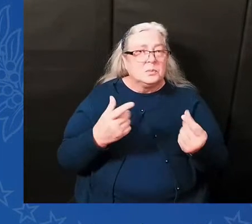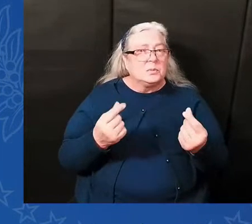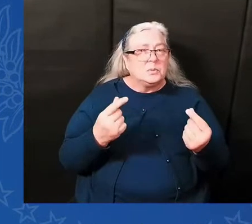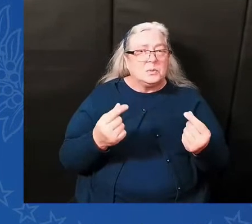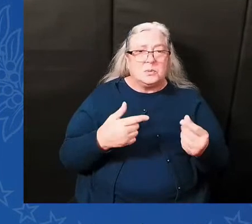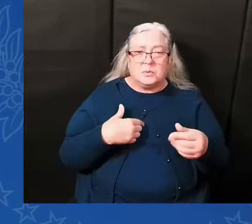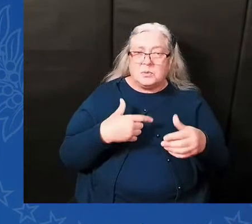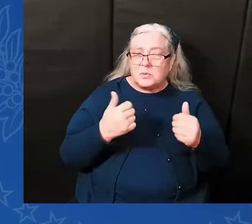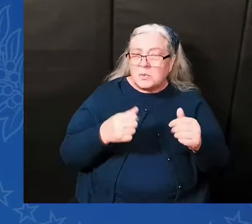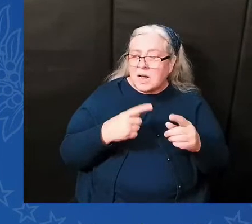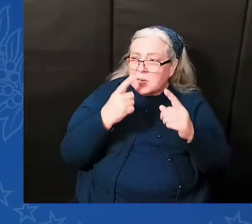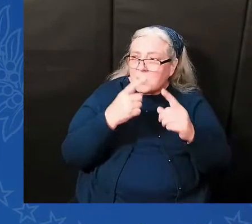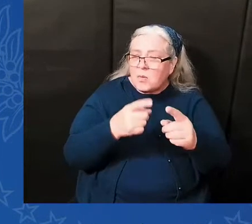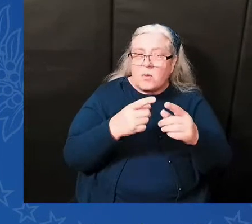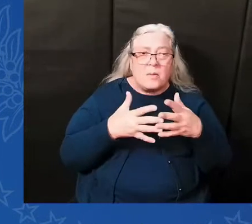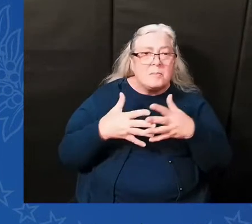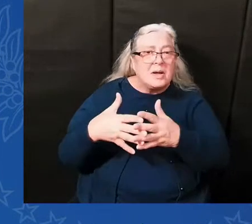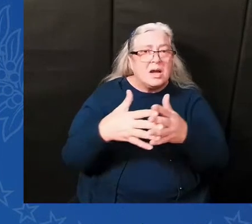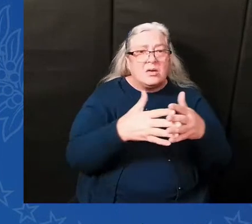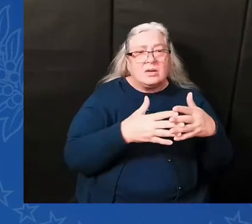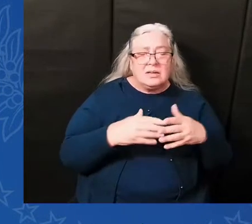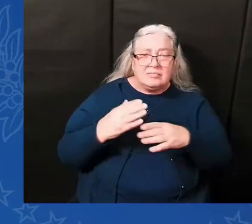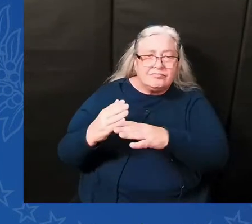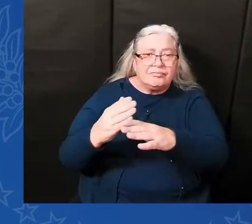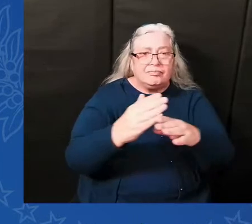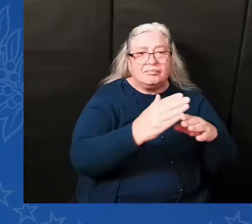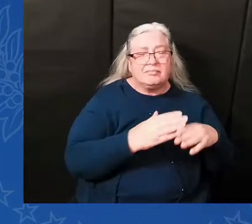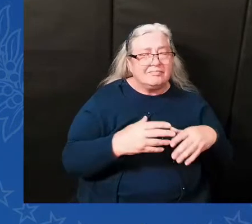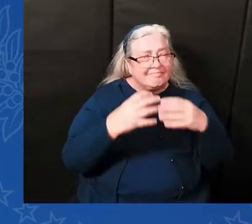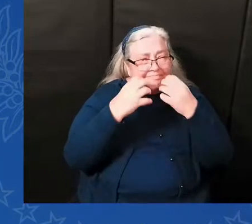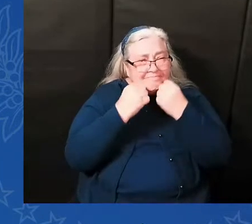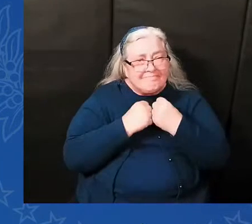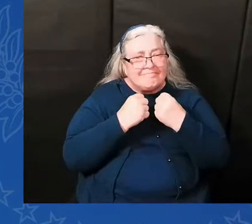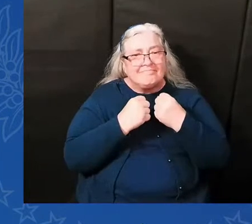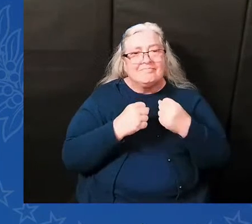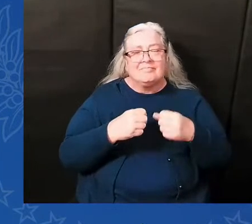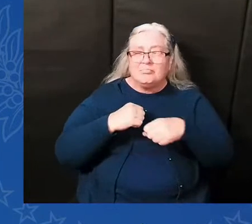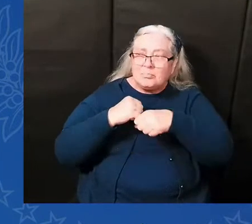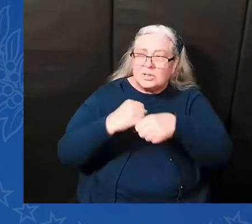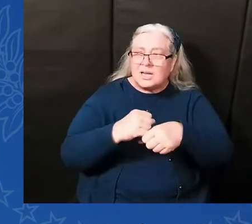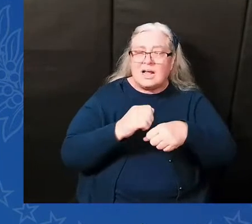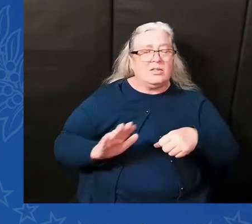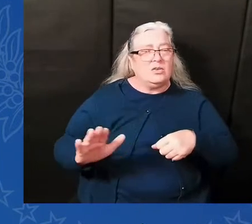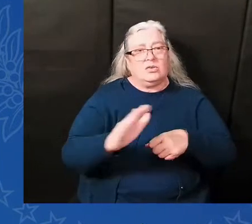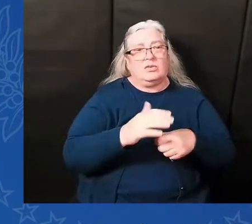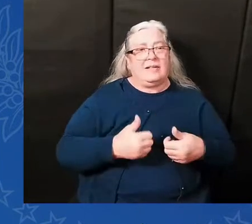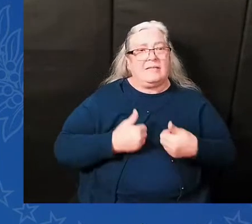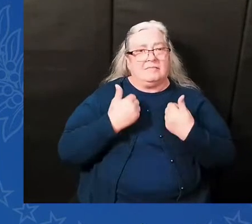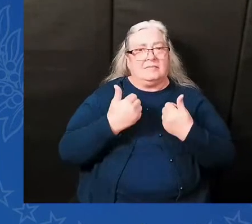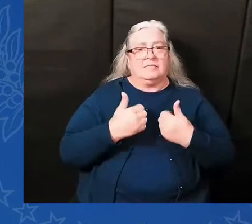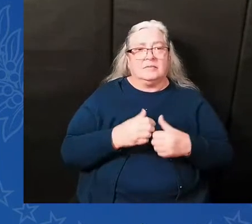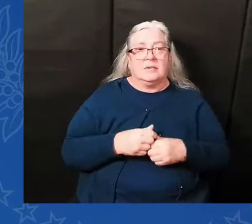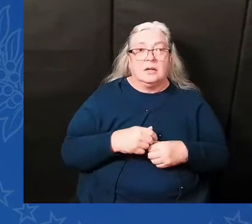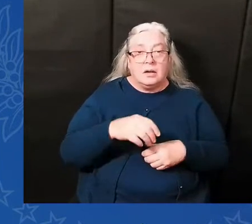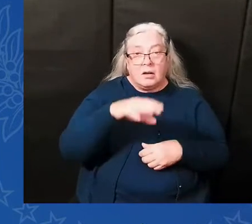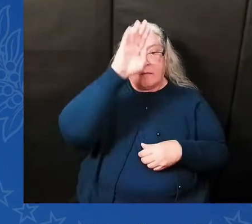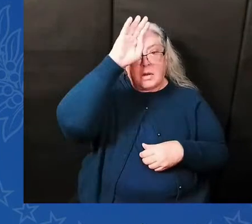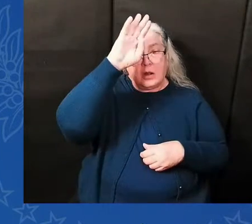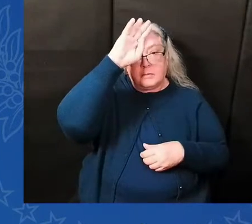But also -- we also know that what protects firefighters -- the only thing that really protects firefighters is more firefighters.